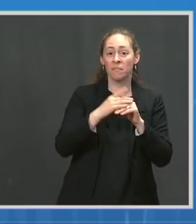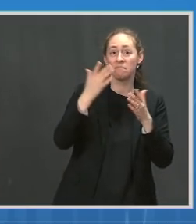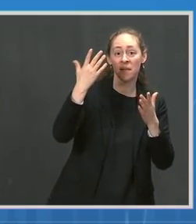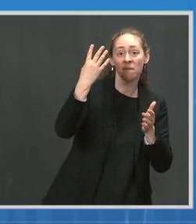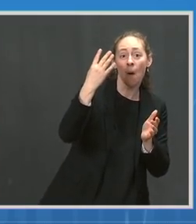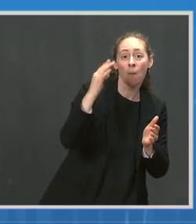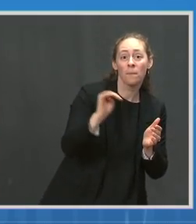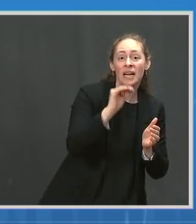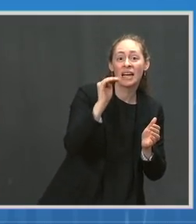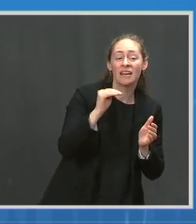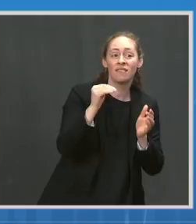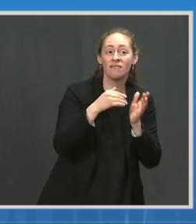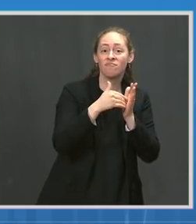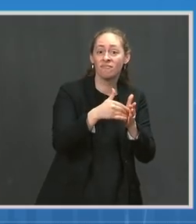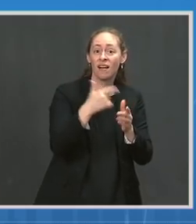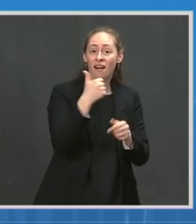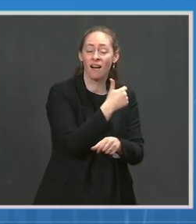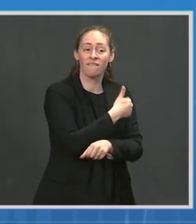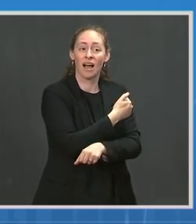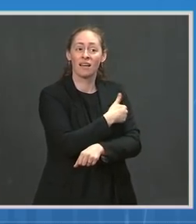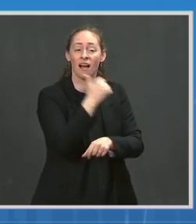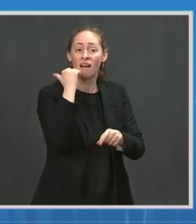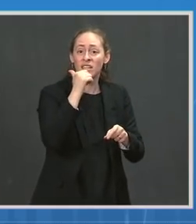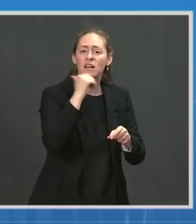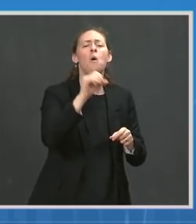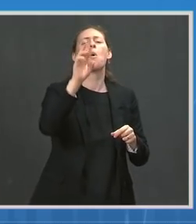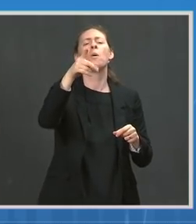Or should we just expect it to stay at that 3 million?